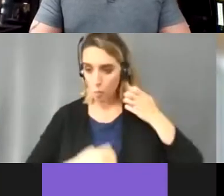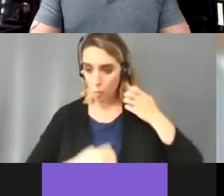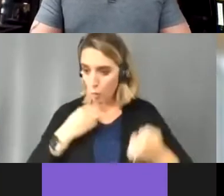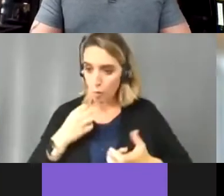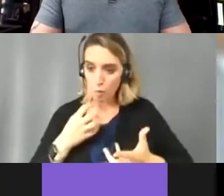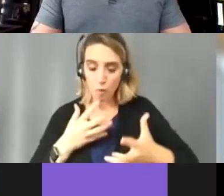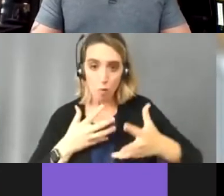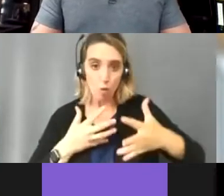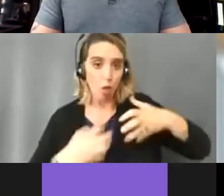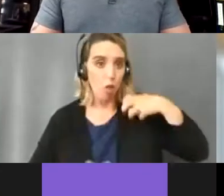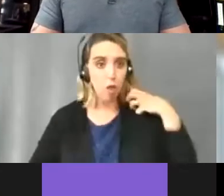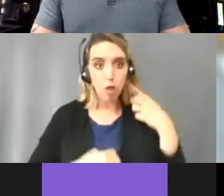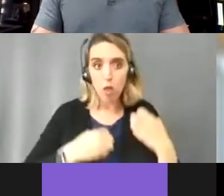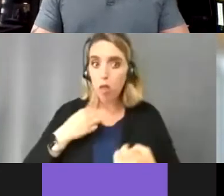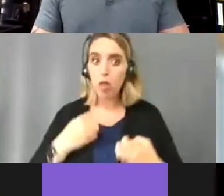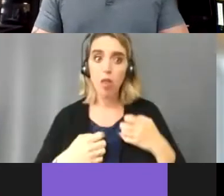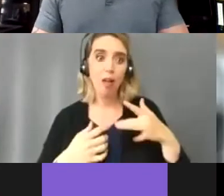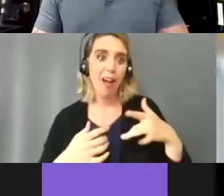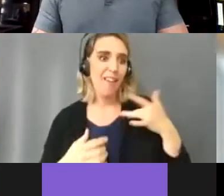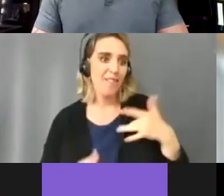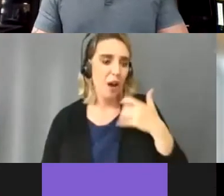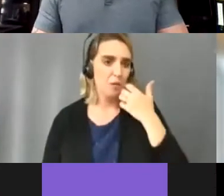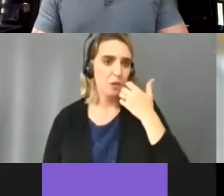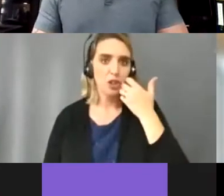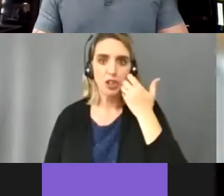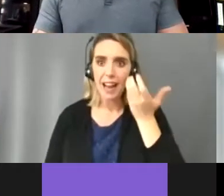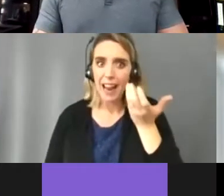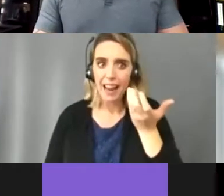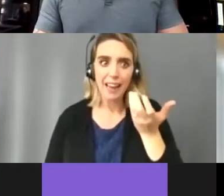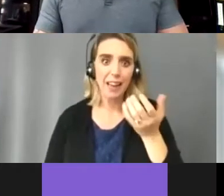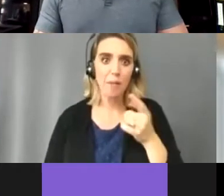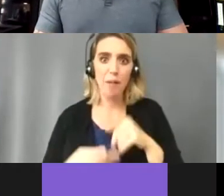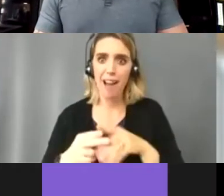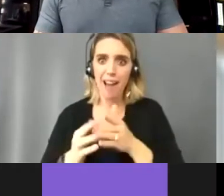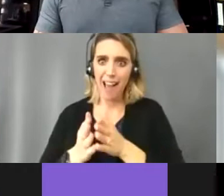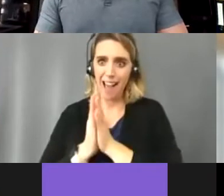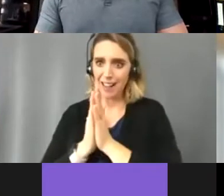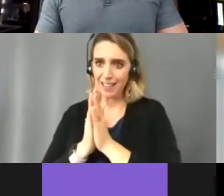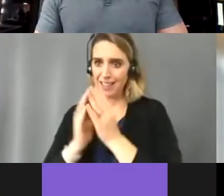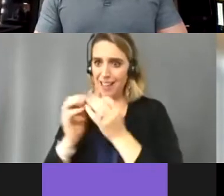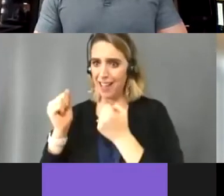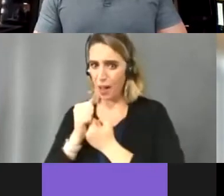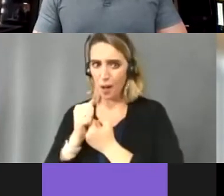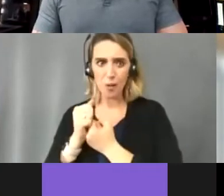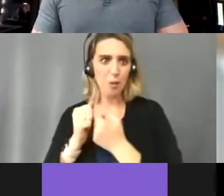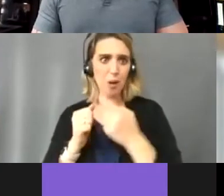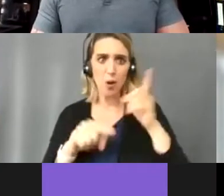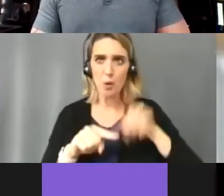I was too full of shame to even know how to ask for help or think it was possible.